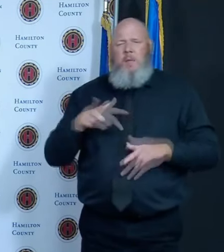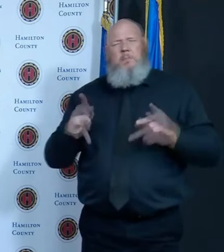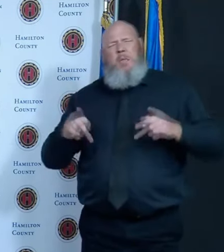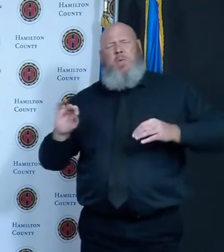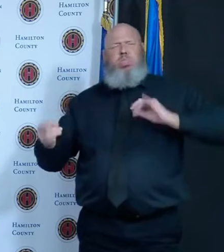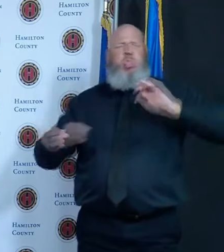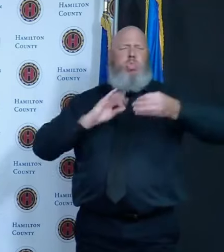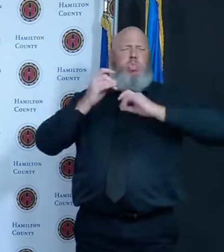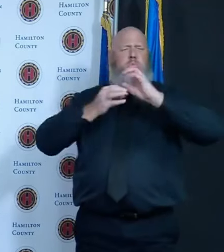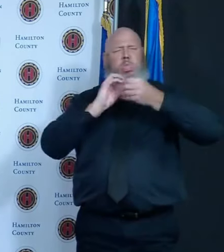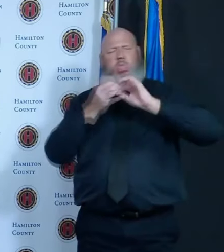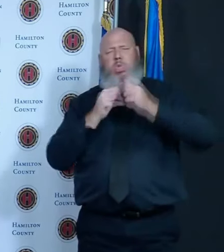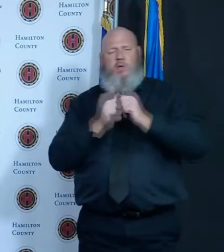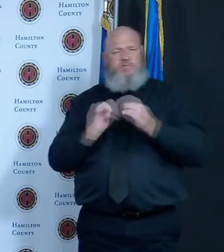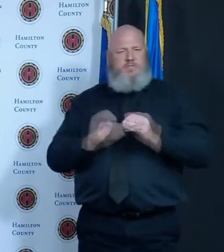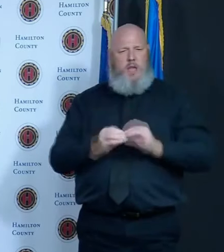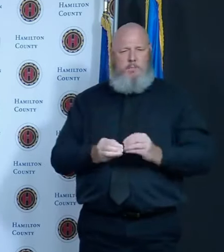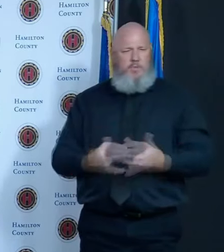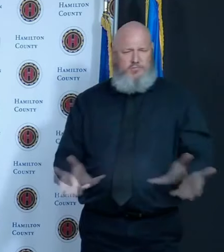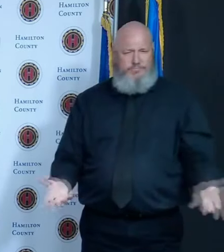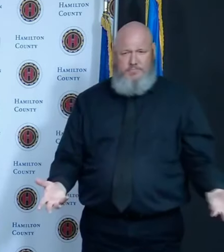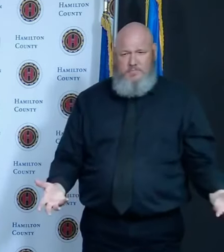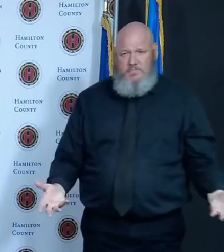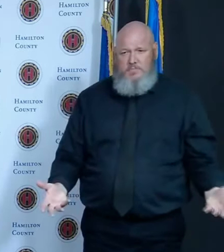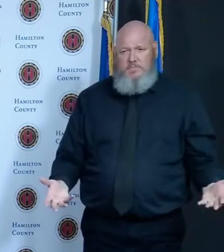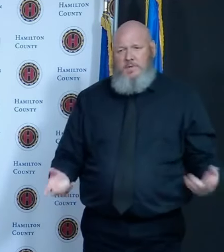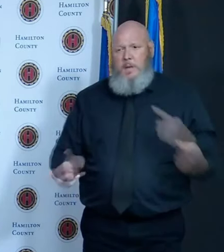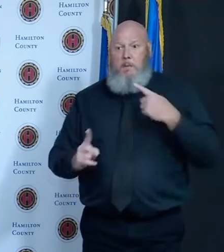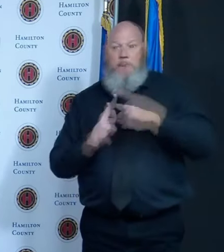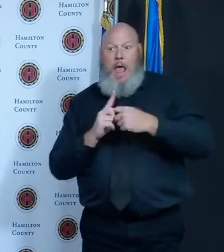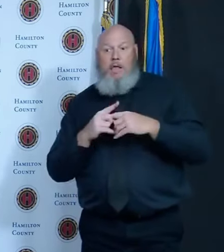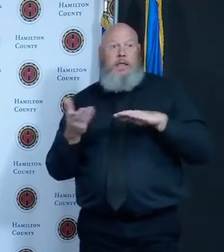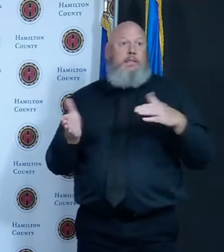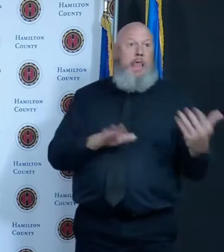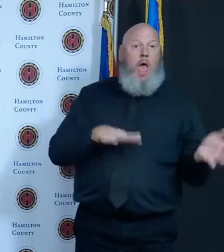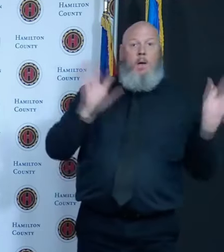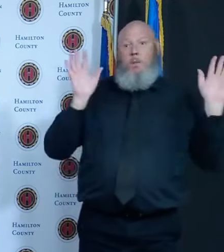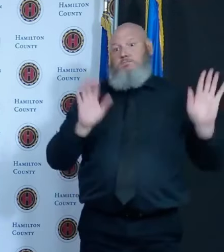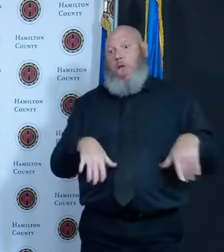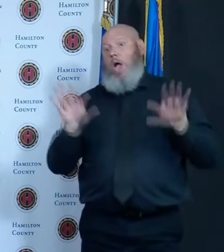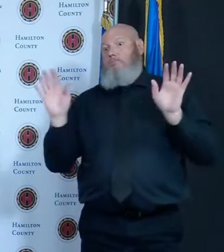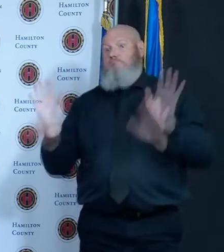X number of cases X number of deaths early on those those numbers have kind